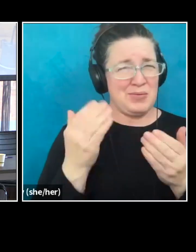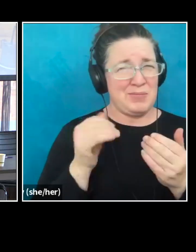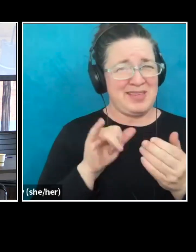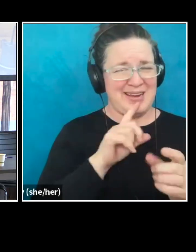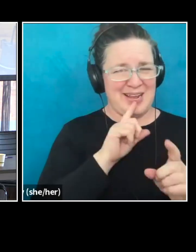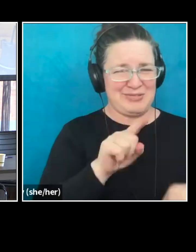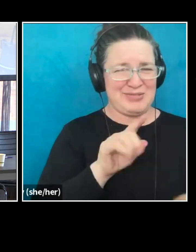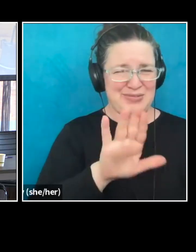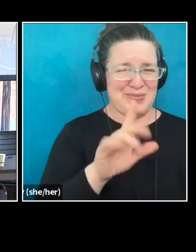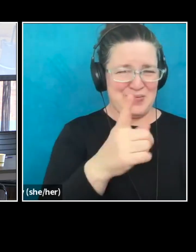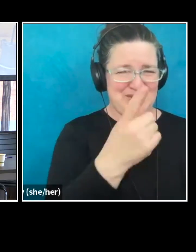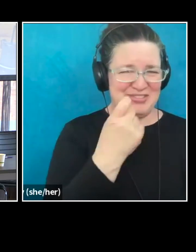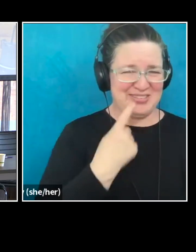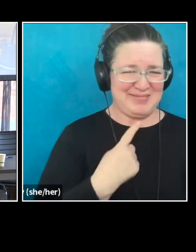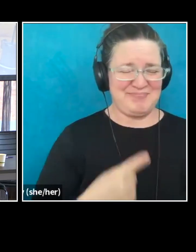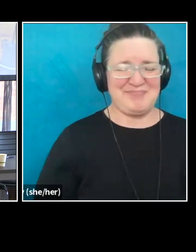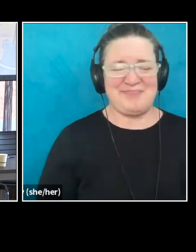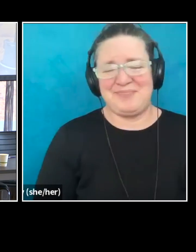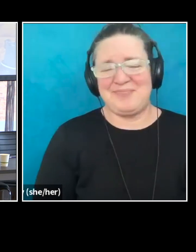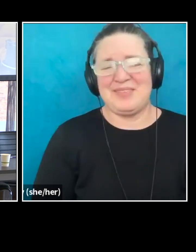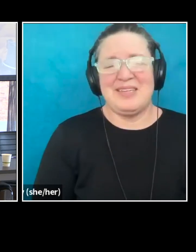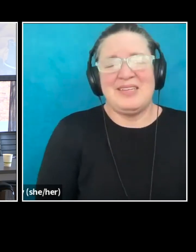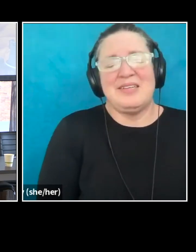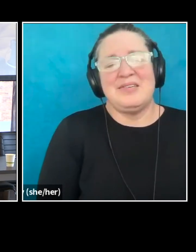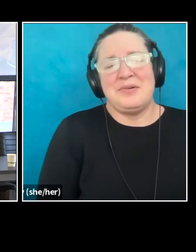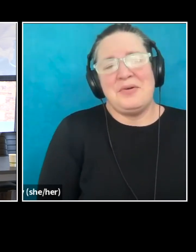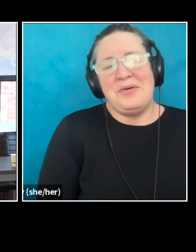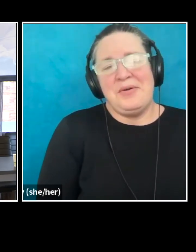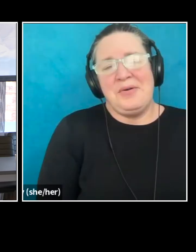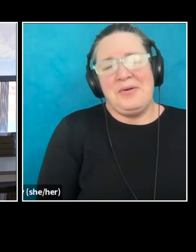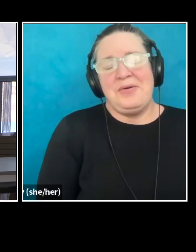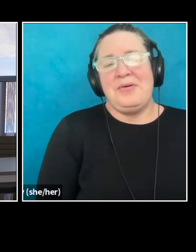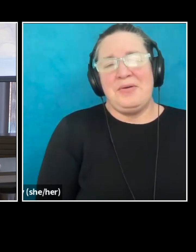thanks. And then I think that gets to you know when I was so I was on in on Monday I was in